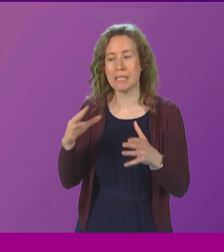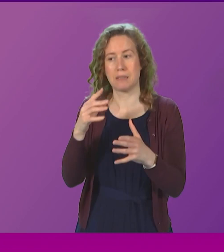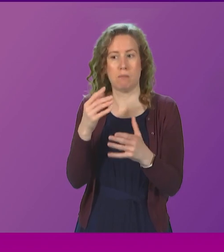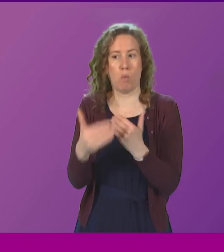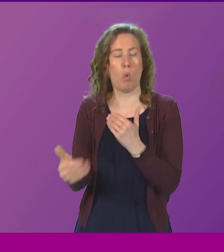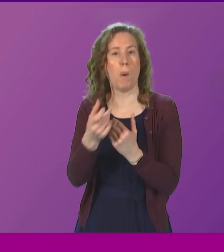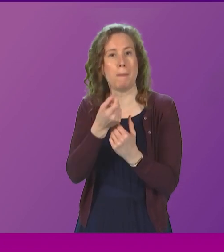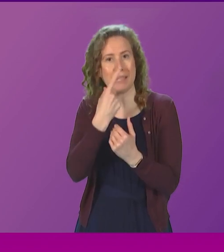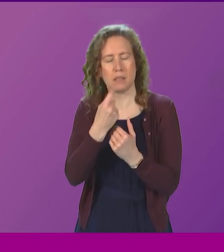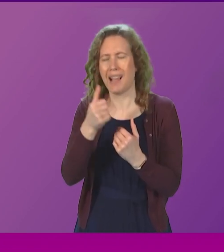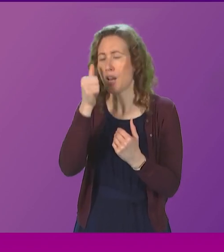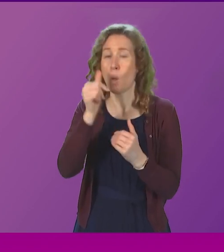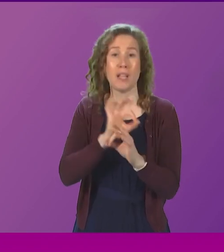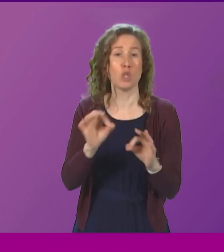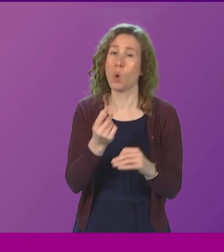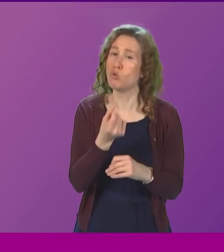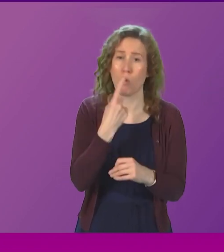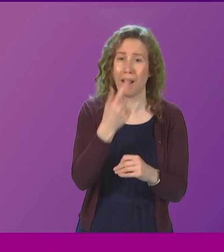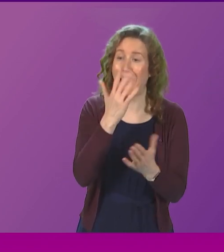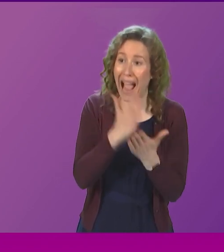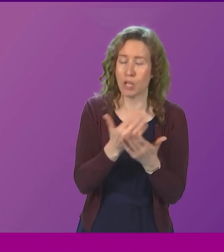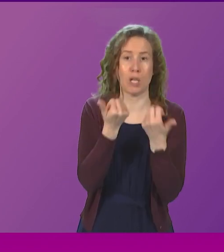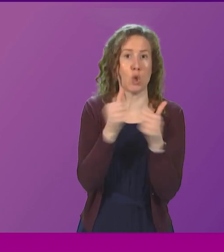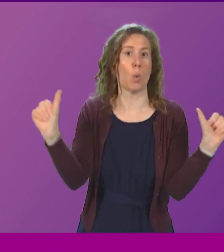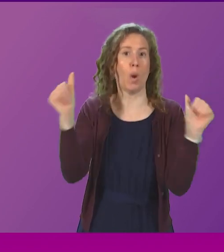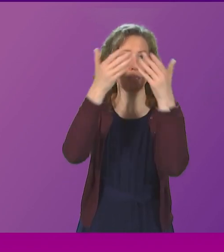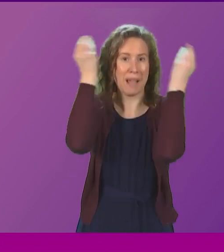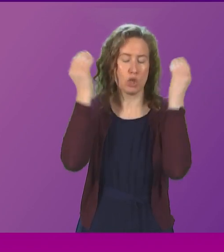We know that there is not, unfortunately, a drug that can cure dementia, and we hope